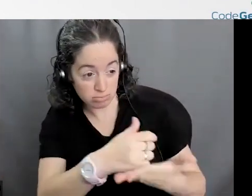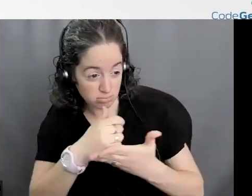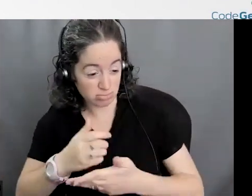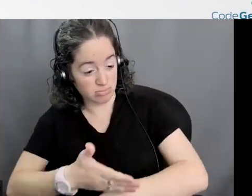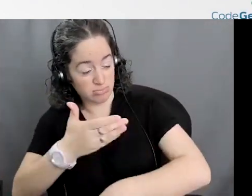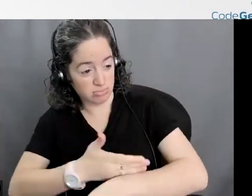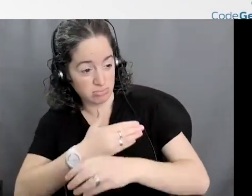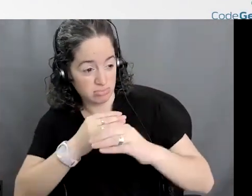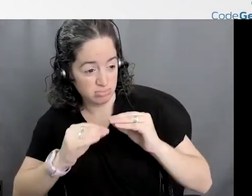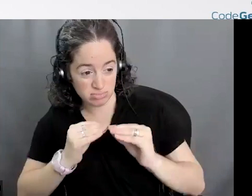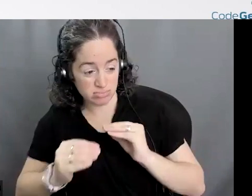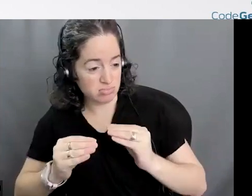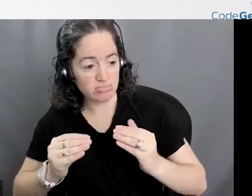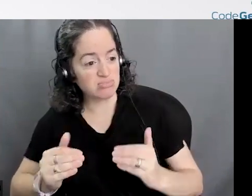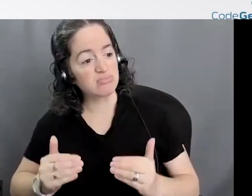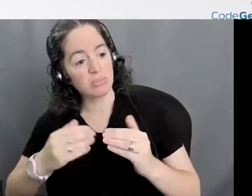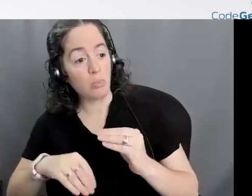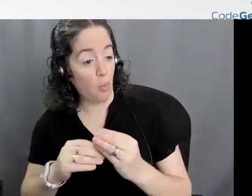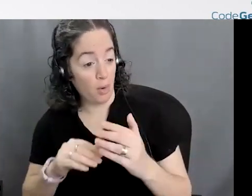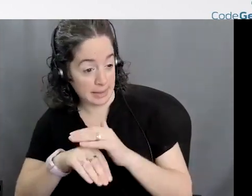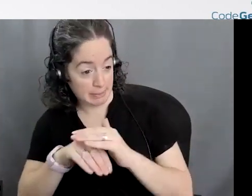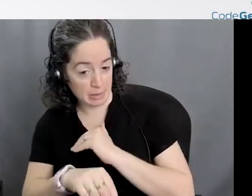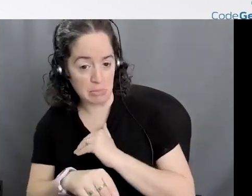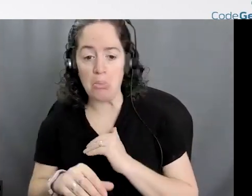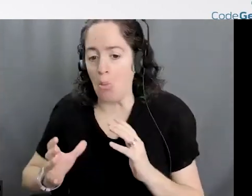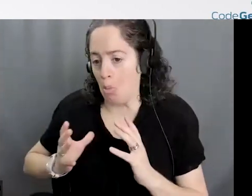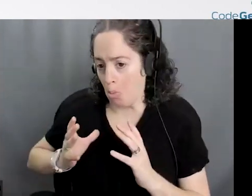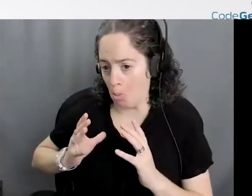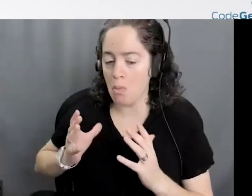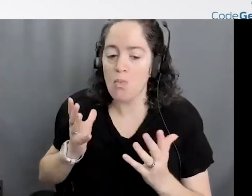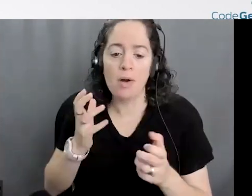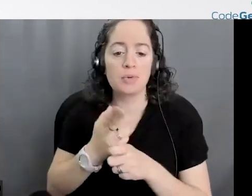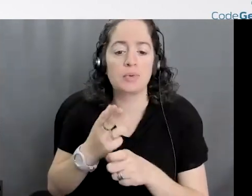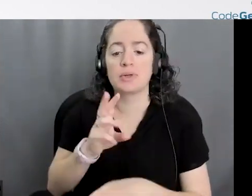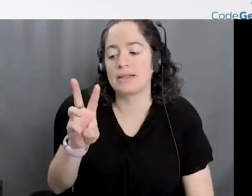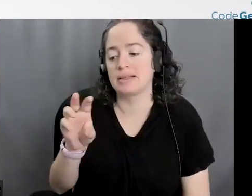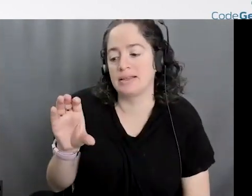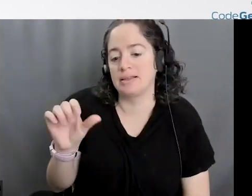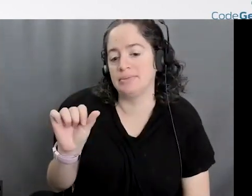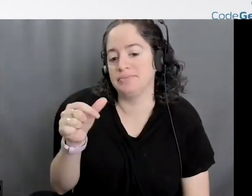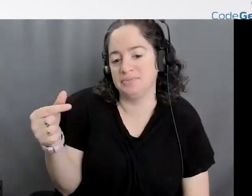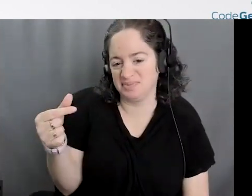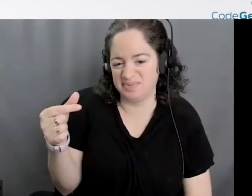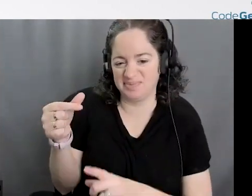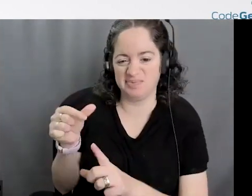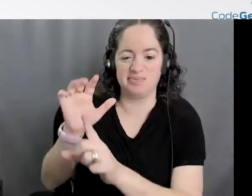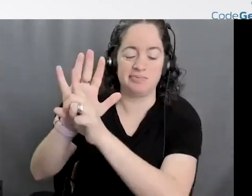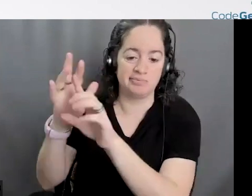we wanted to take it a step further and make the website as highly usable as possible for everyone as well.